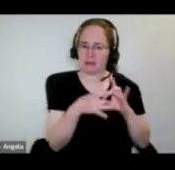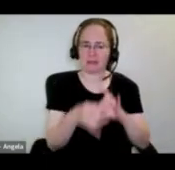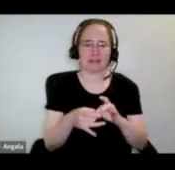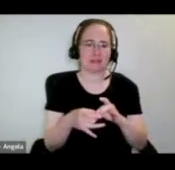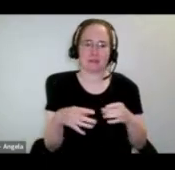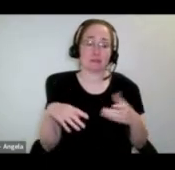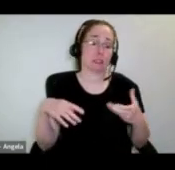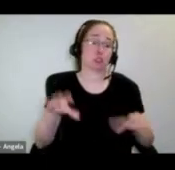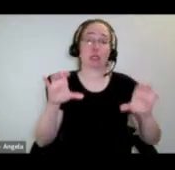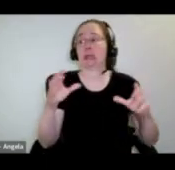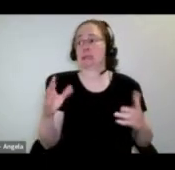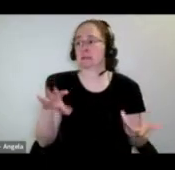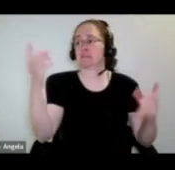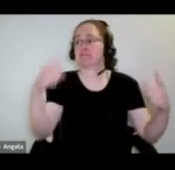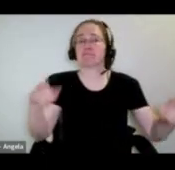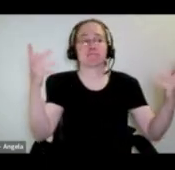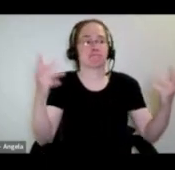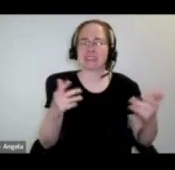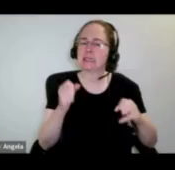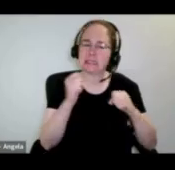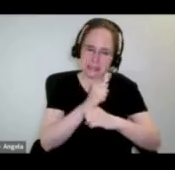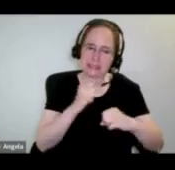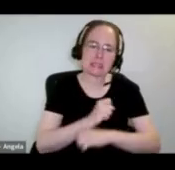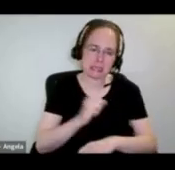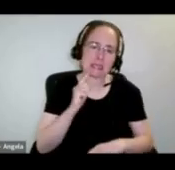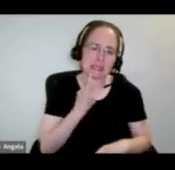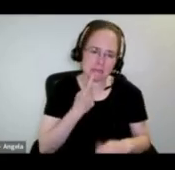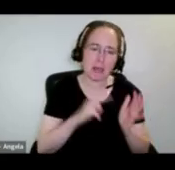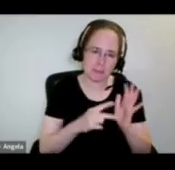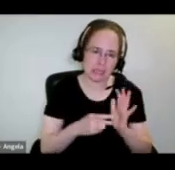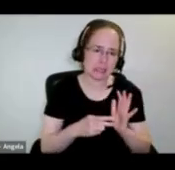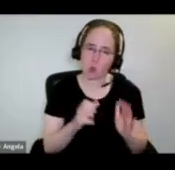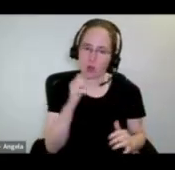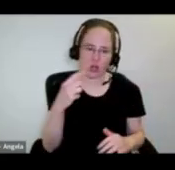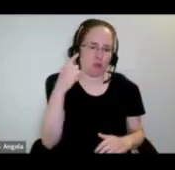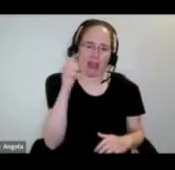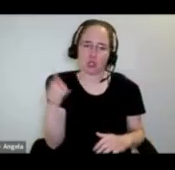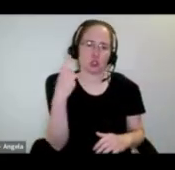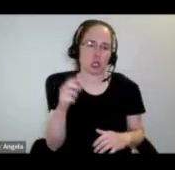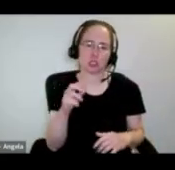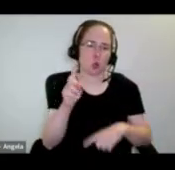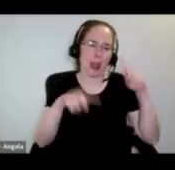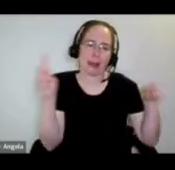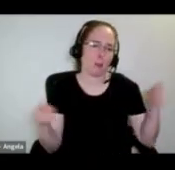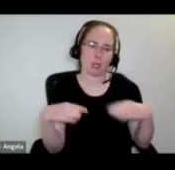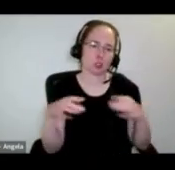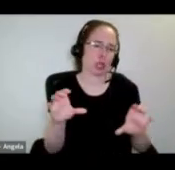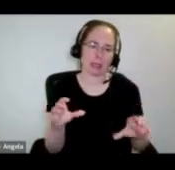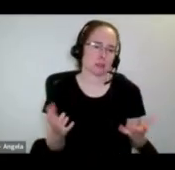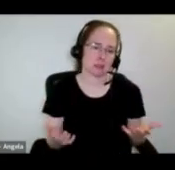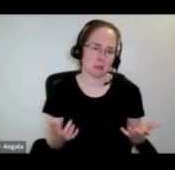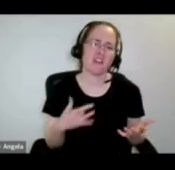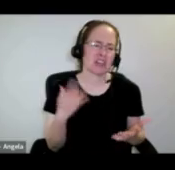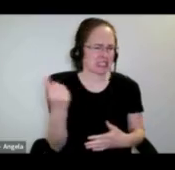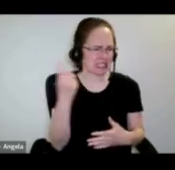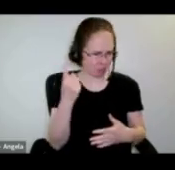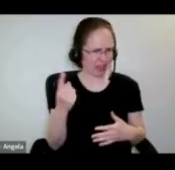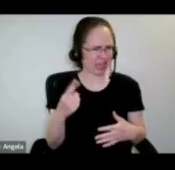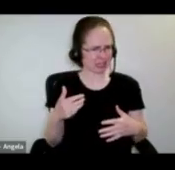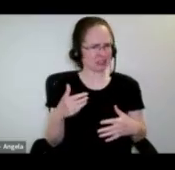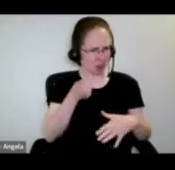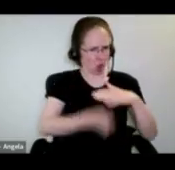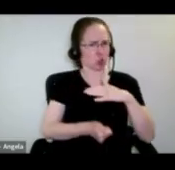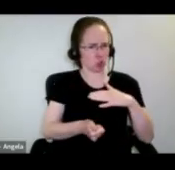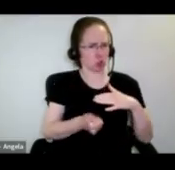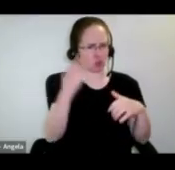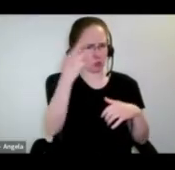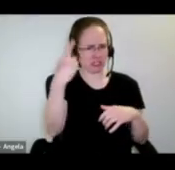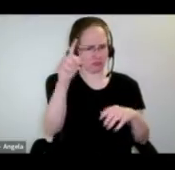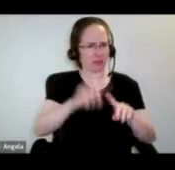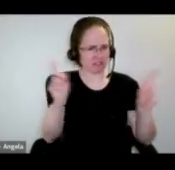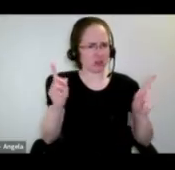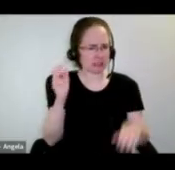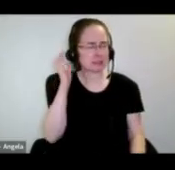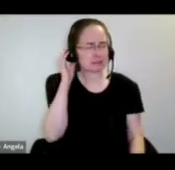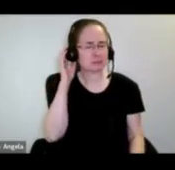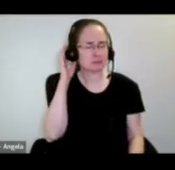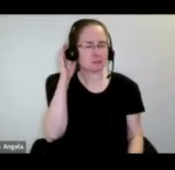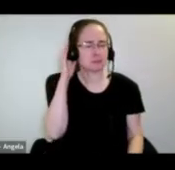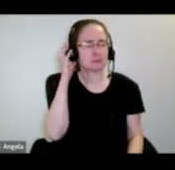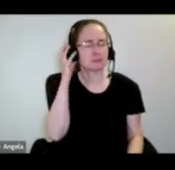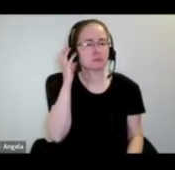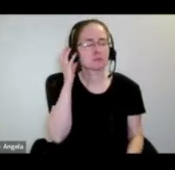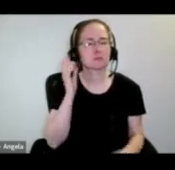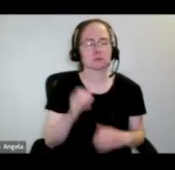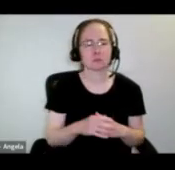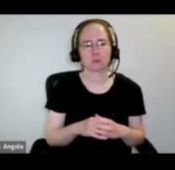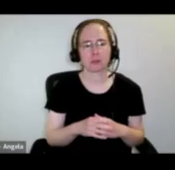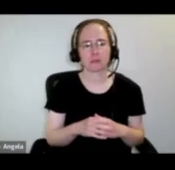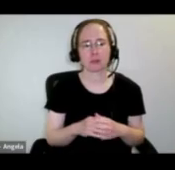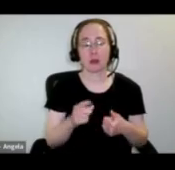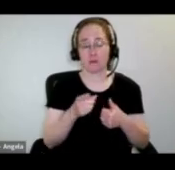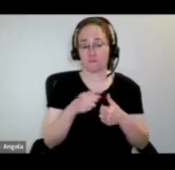Lindsay: these differences are not likely to be due to chance alone. So statistically significant is a way of saying, we don't think this is just chance. We think there's something that underlies these differences, right?